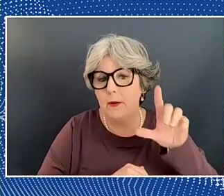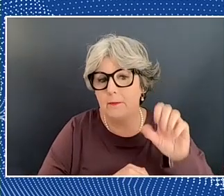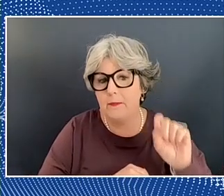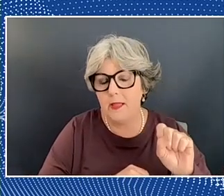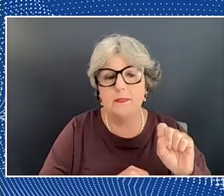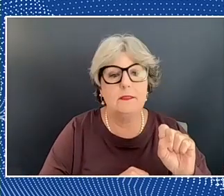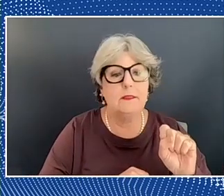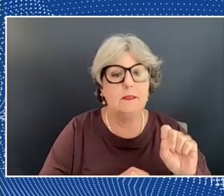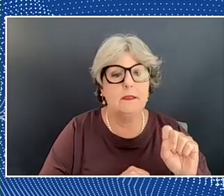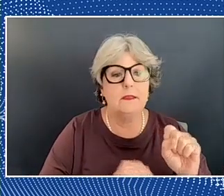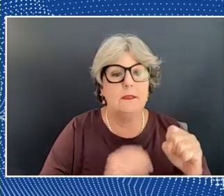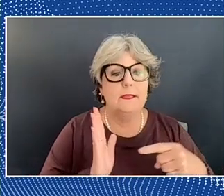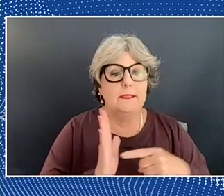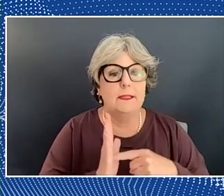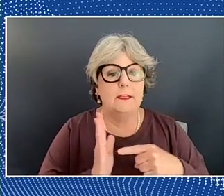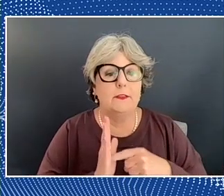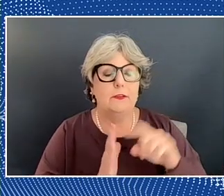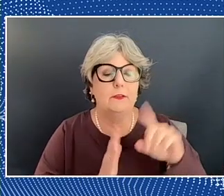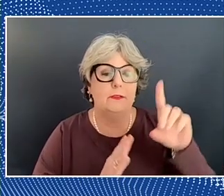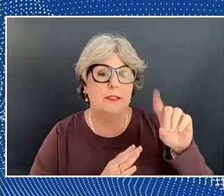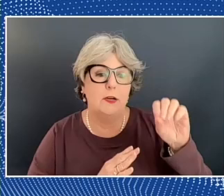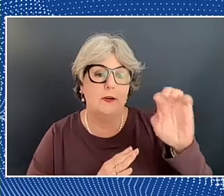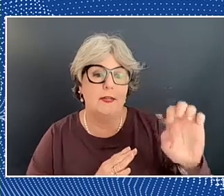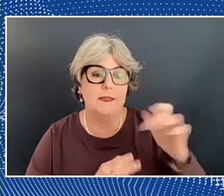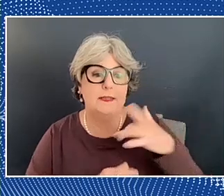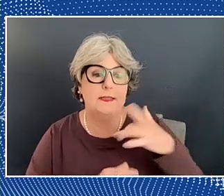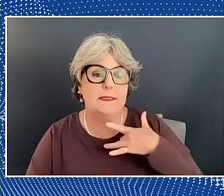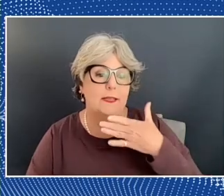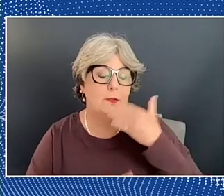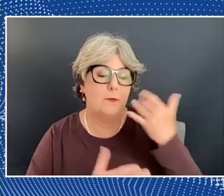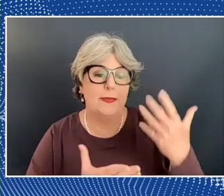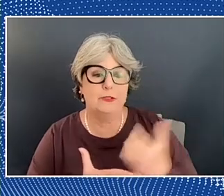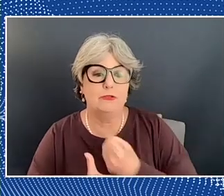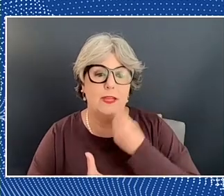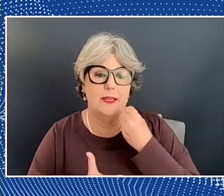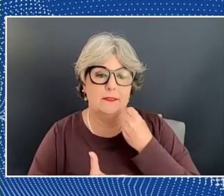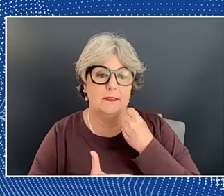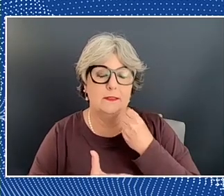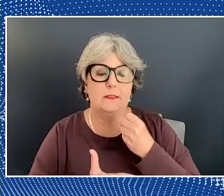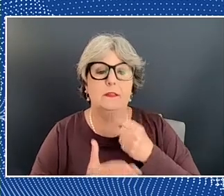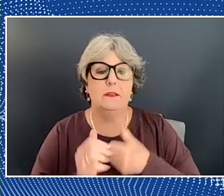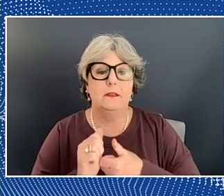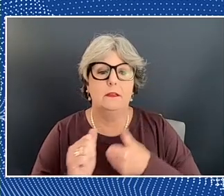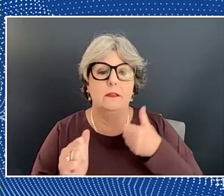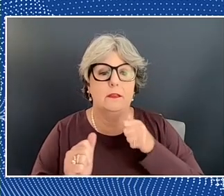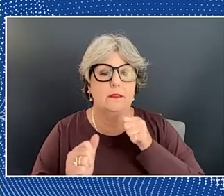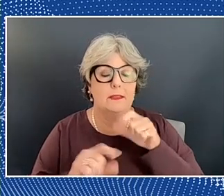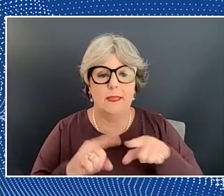through Department action is likely their best chance to get out from under unmanageable debt that they may have carried for decades.